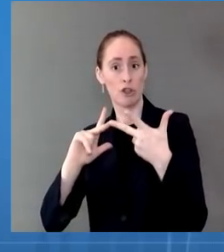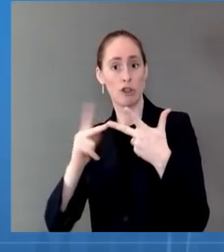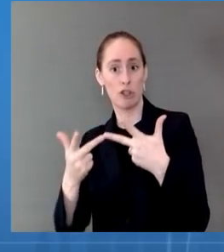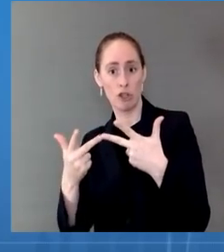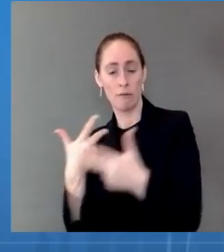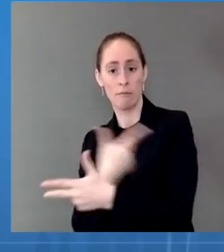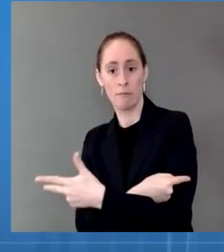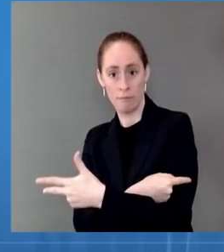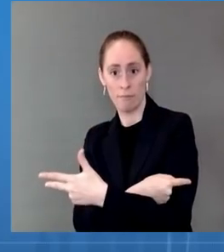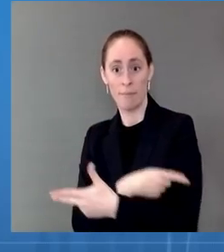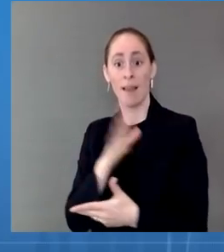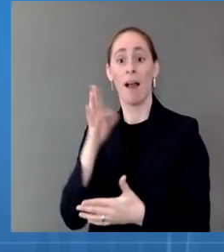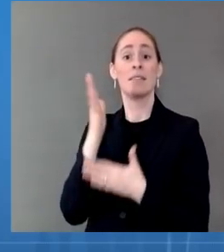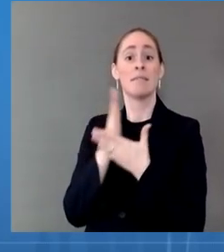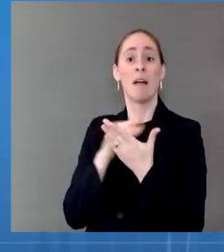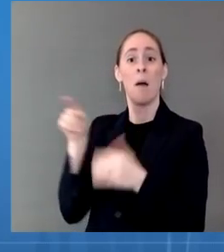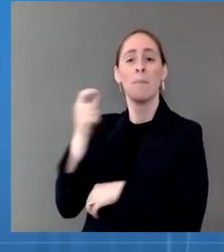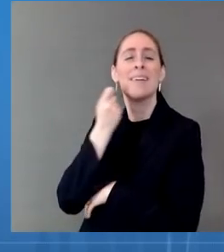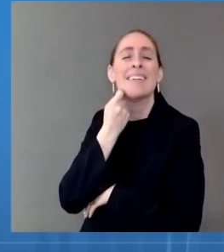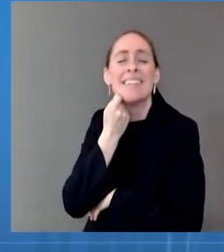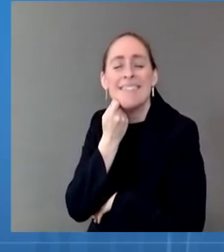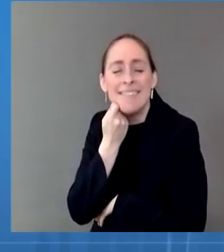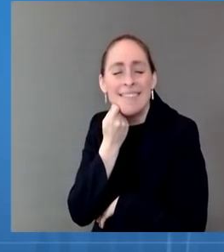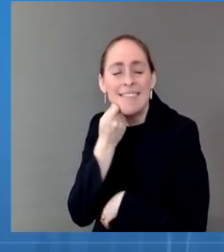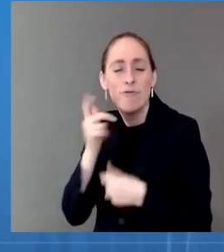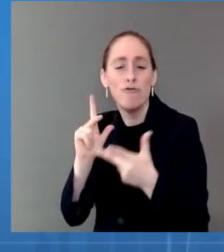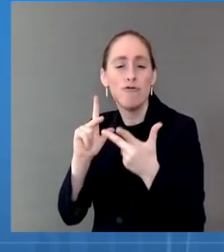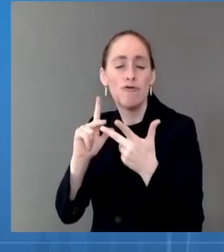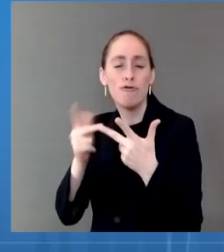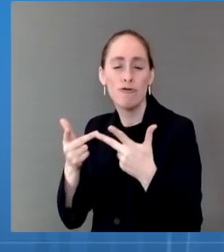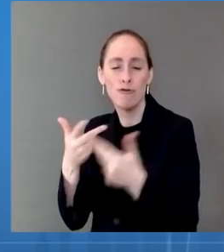reported had been previously infected with SARS-CoV-2.